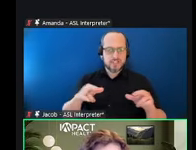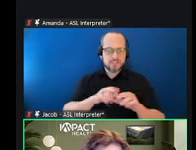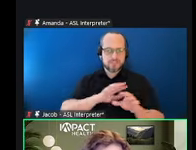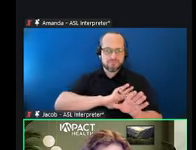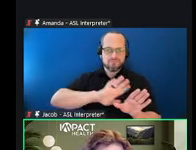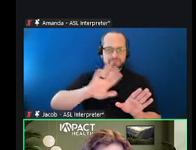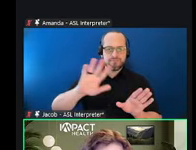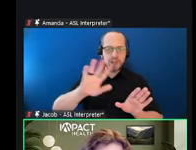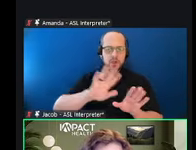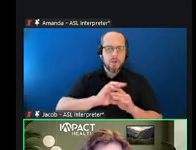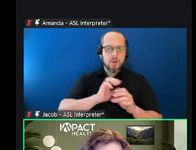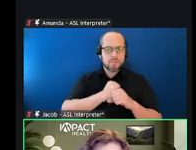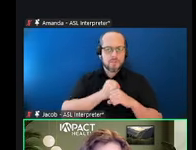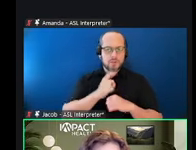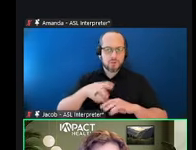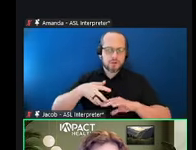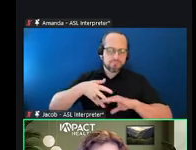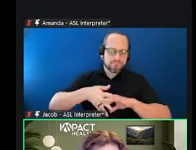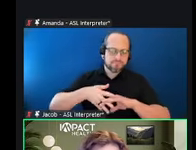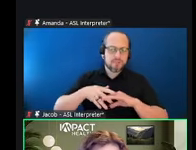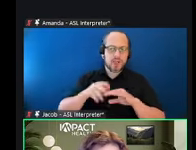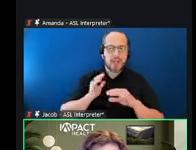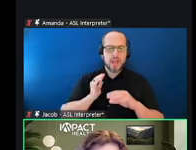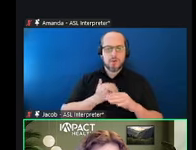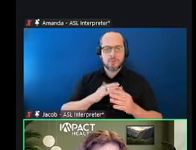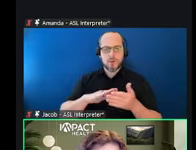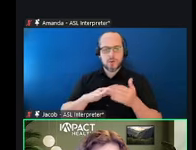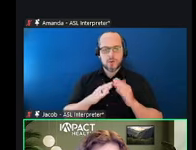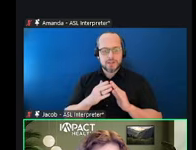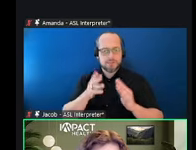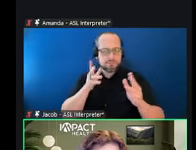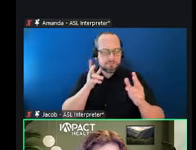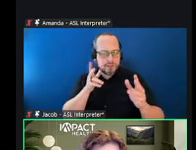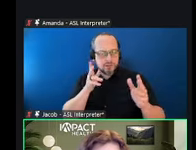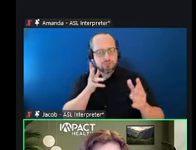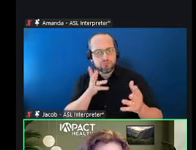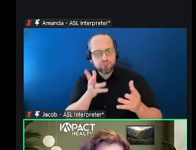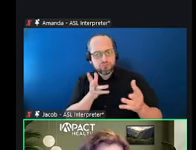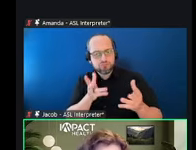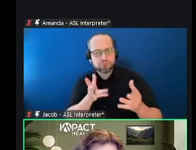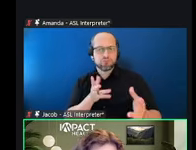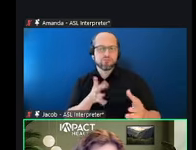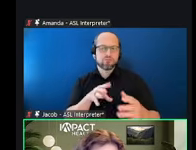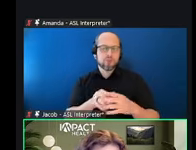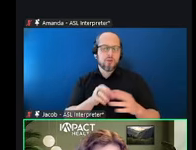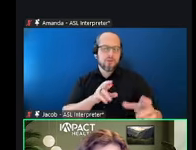are deeply embedded in our community, always in listening mode and ready to draw together our